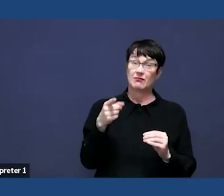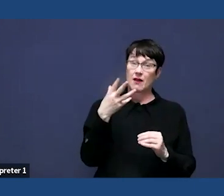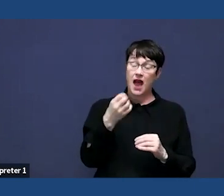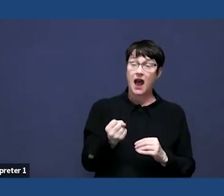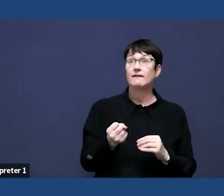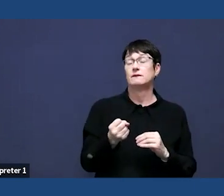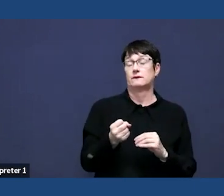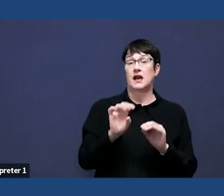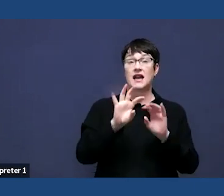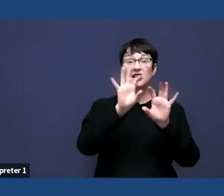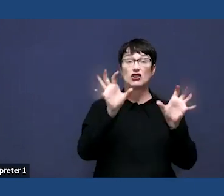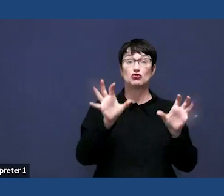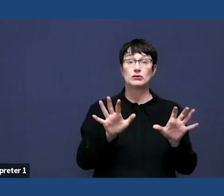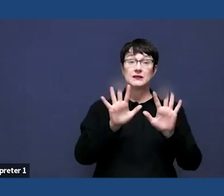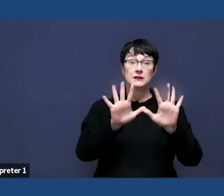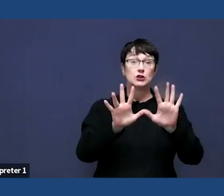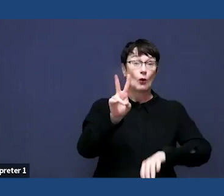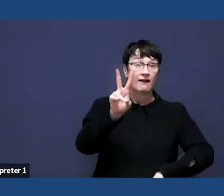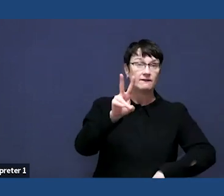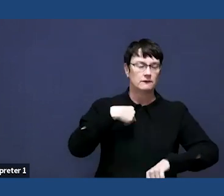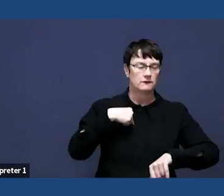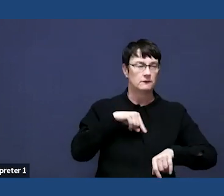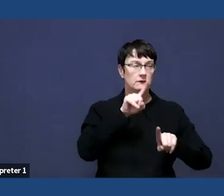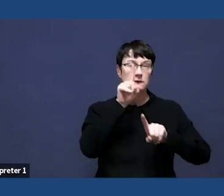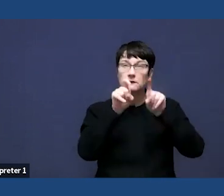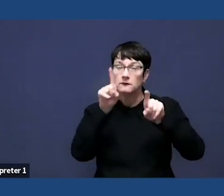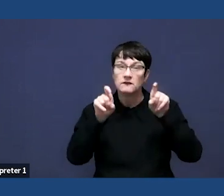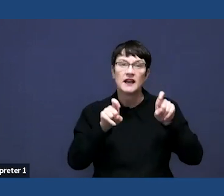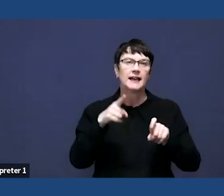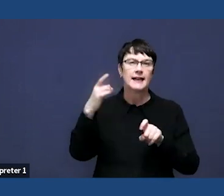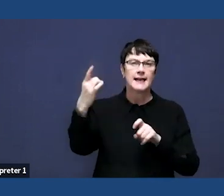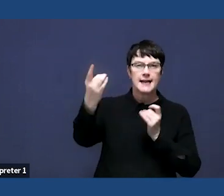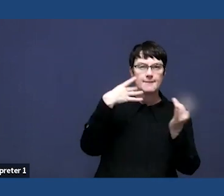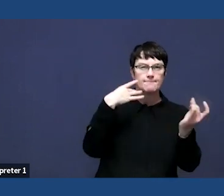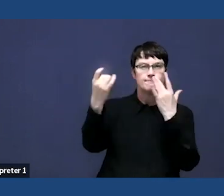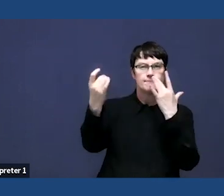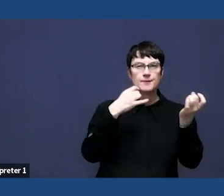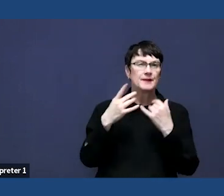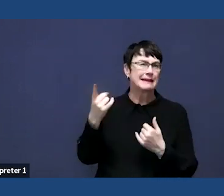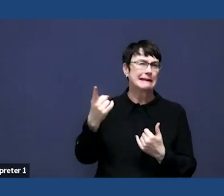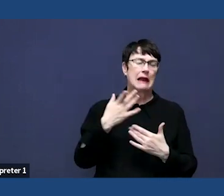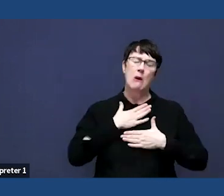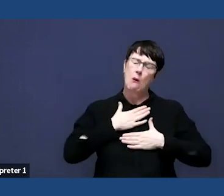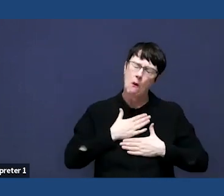So that's why we are really trying to do more as a private sector to partner and collaborate